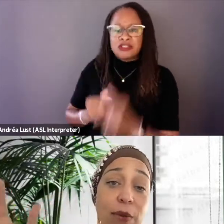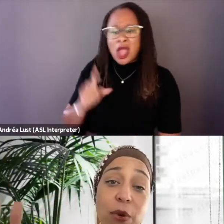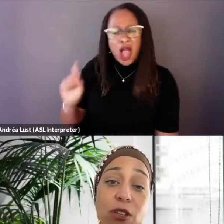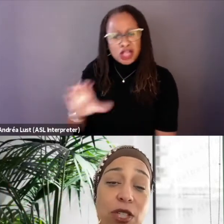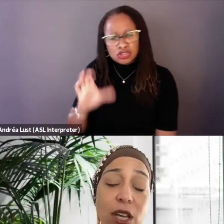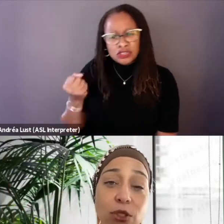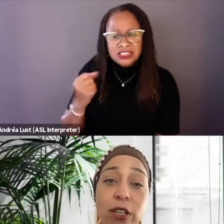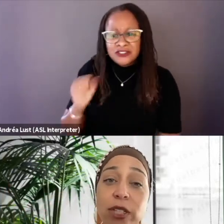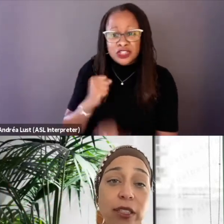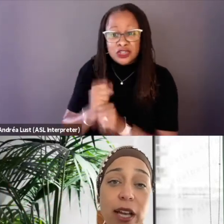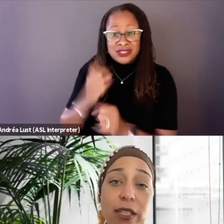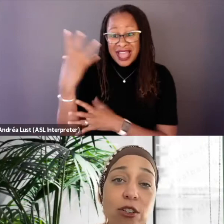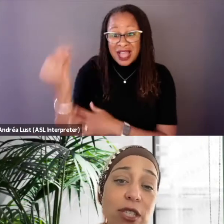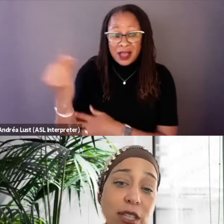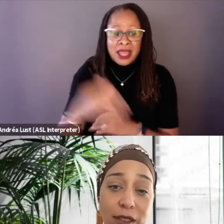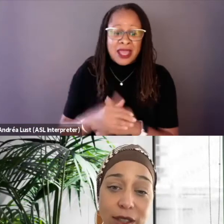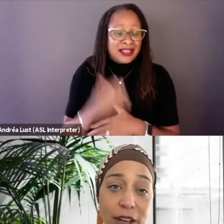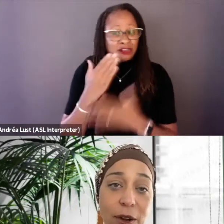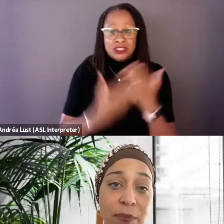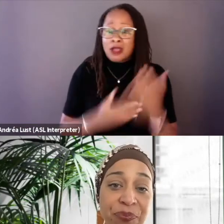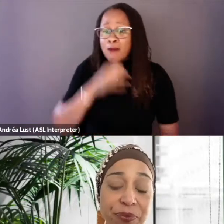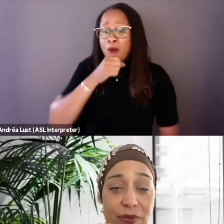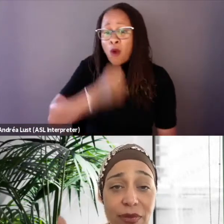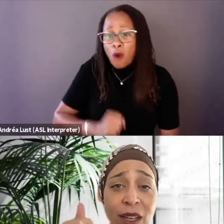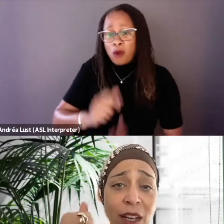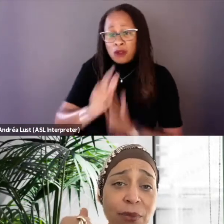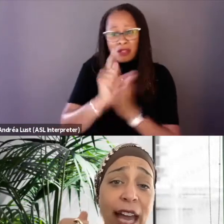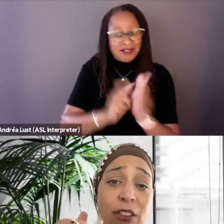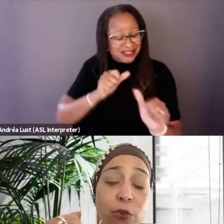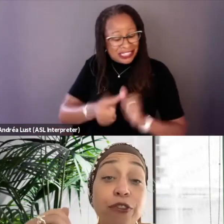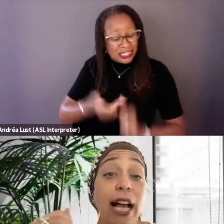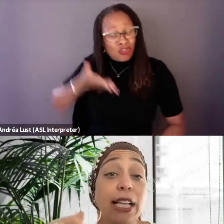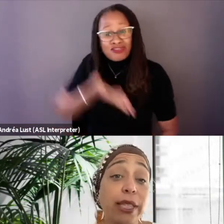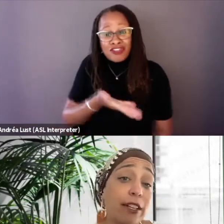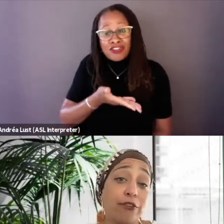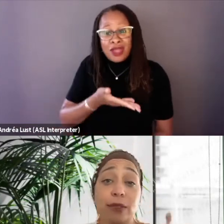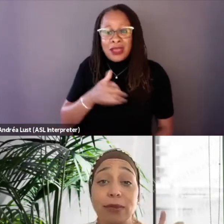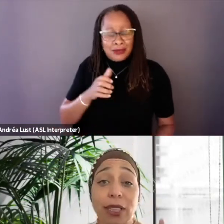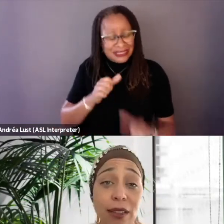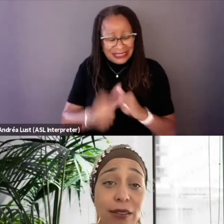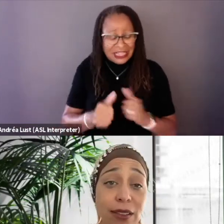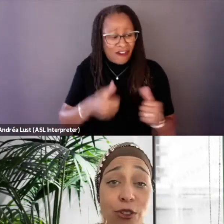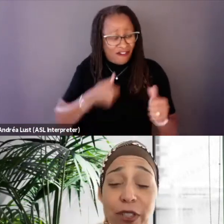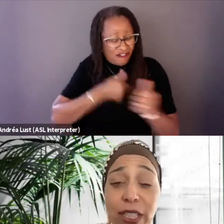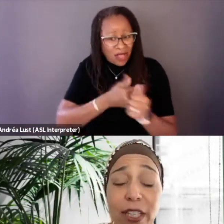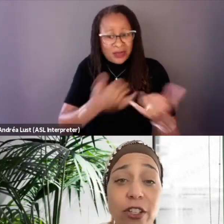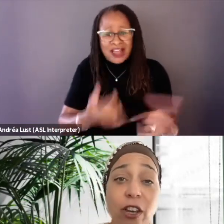I mean if there are some draconian laws that are still there now, that we're following that are from, you know, 150 years ago